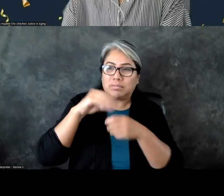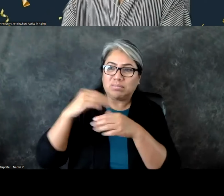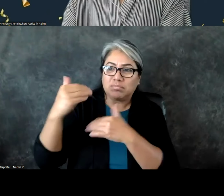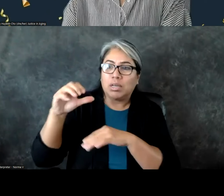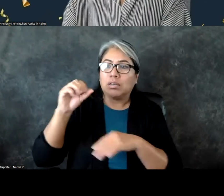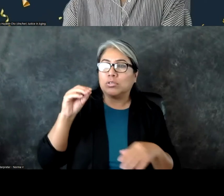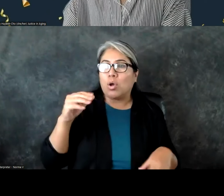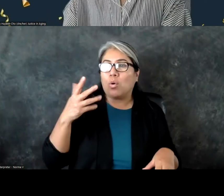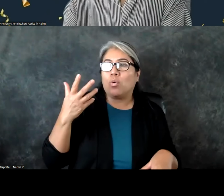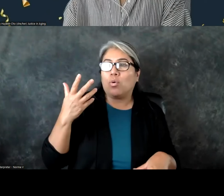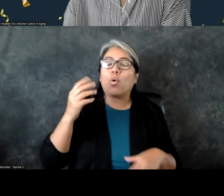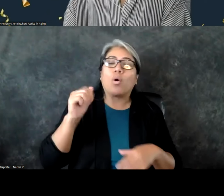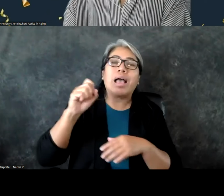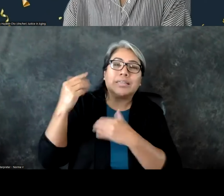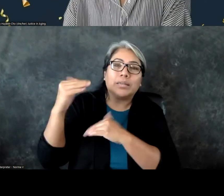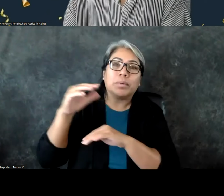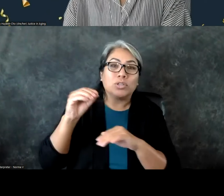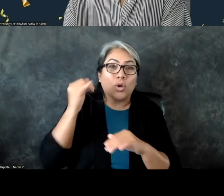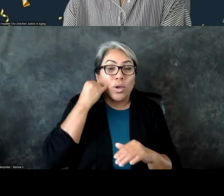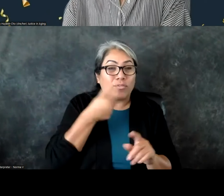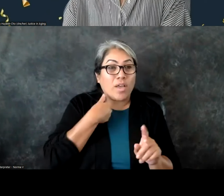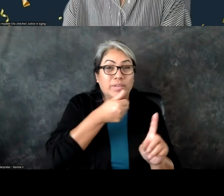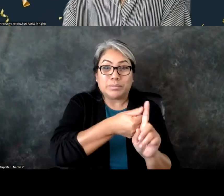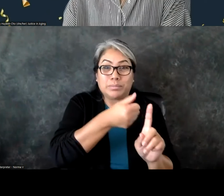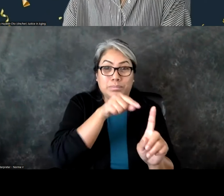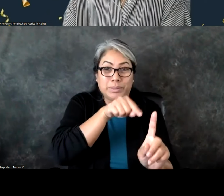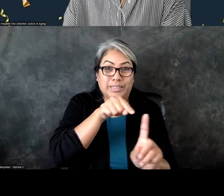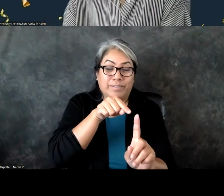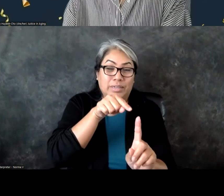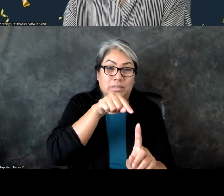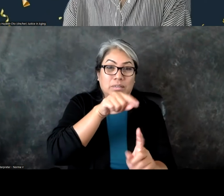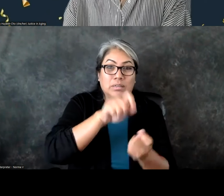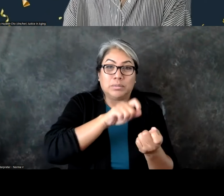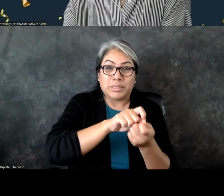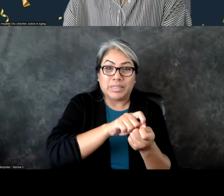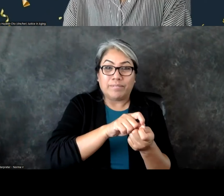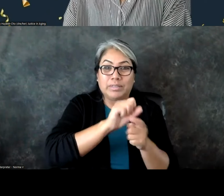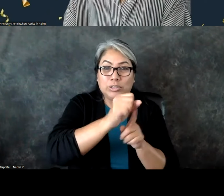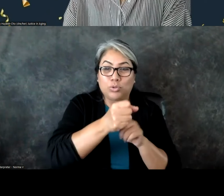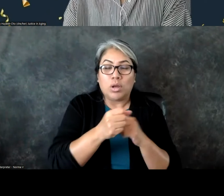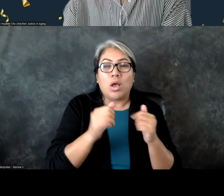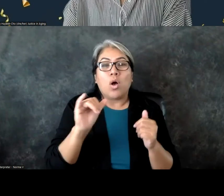have questions about what this asset change means. For individuals calling on behalf of -- asking for them selfs